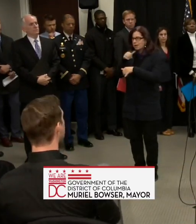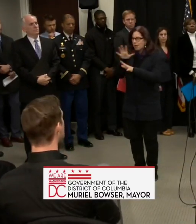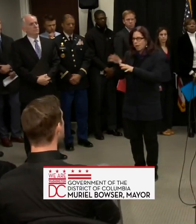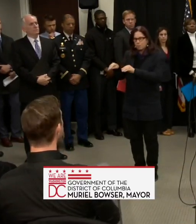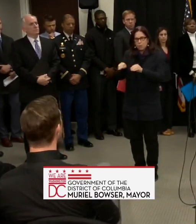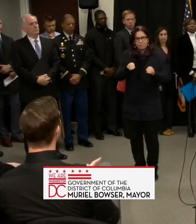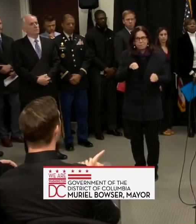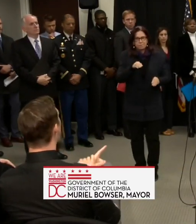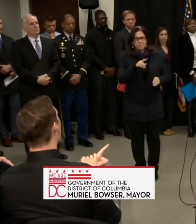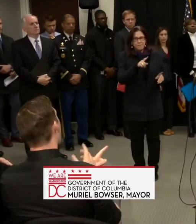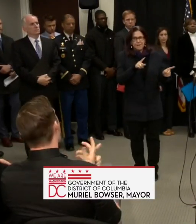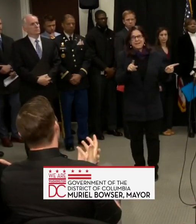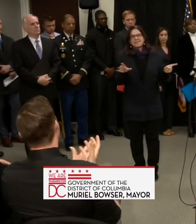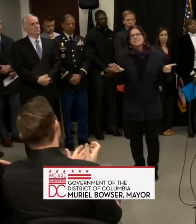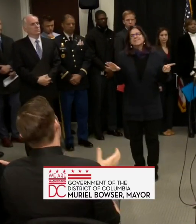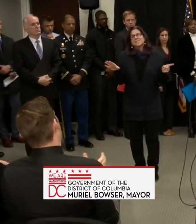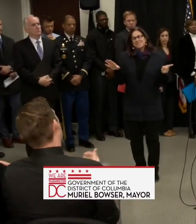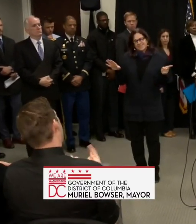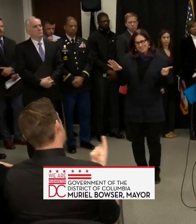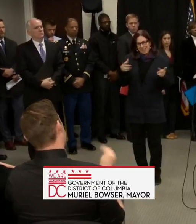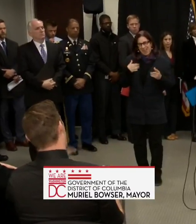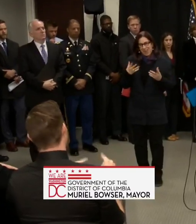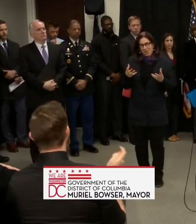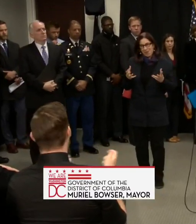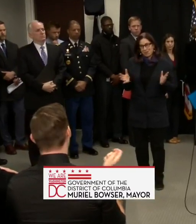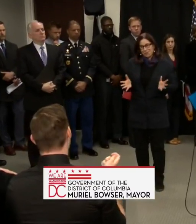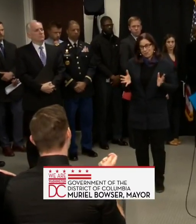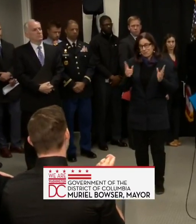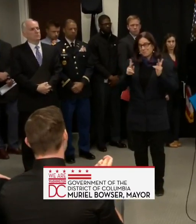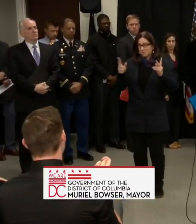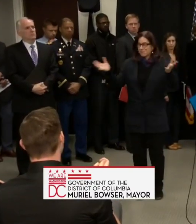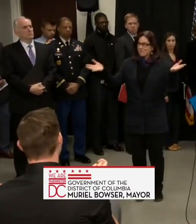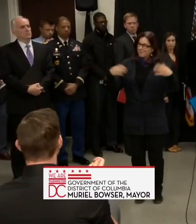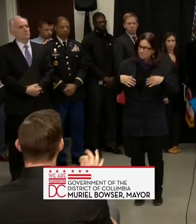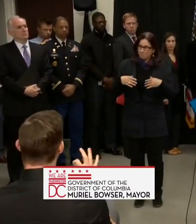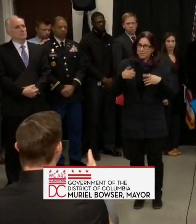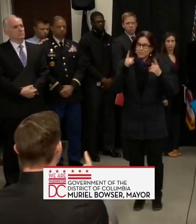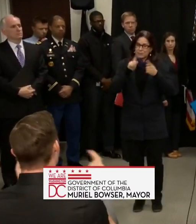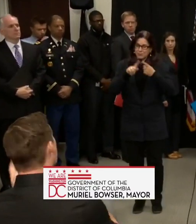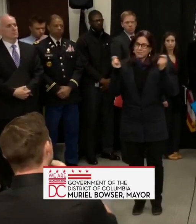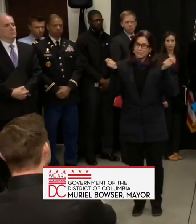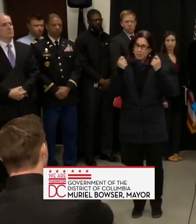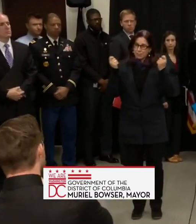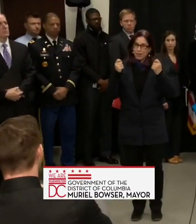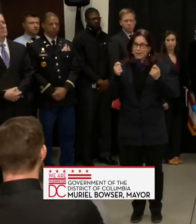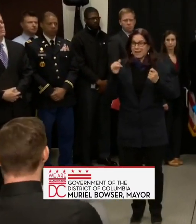ENCOURAGE EVERYBODY TO COME AND TO CELEBRATE OR THOSE WHO COME TO PROTEST. WE WANT TO ENCOURAGE THEM TO DO